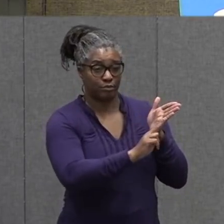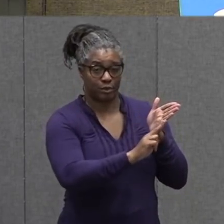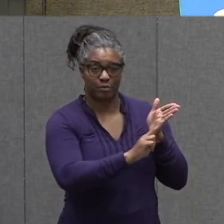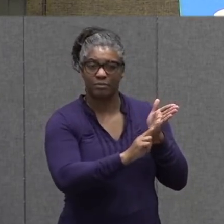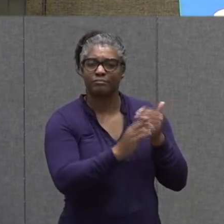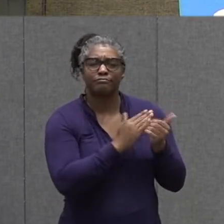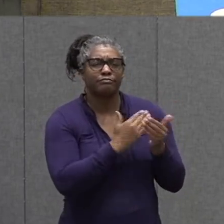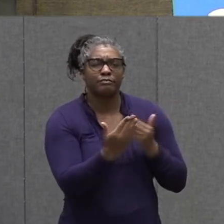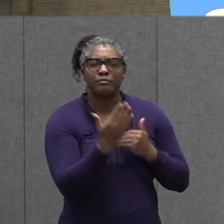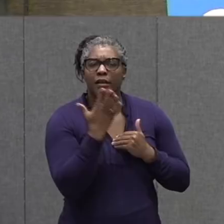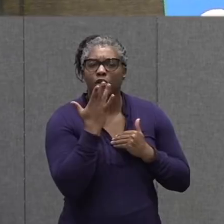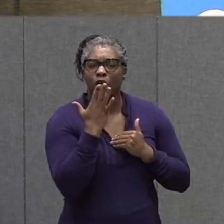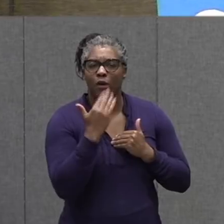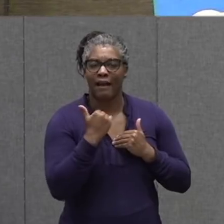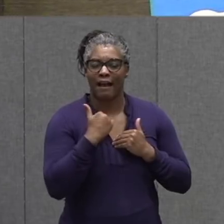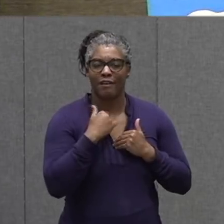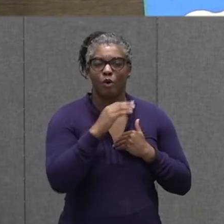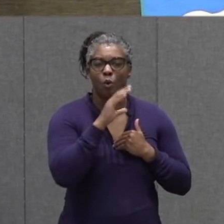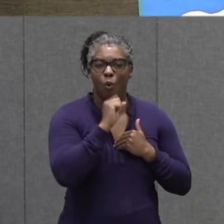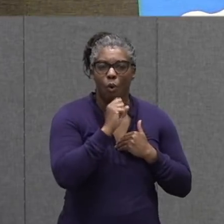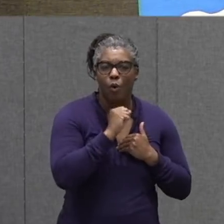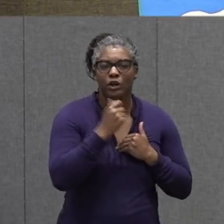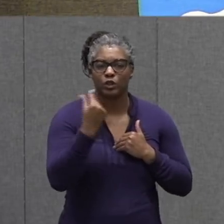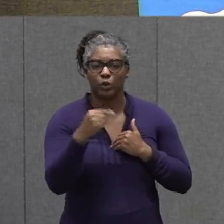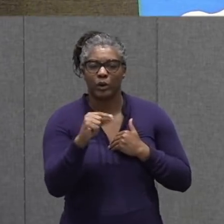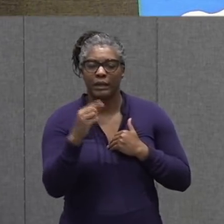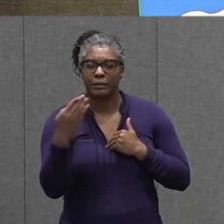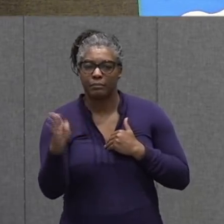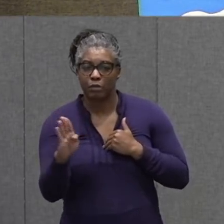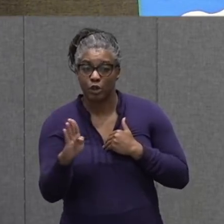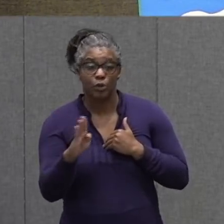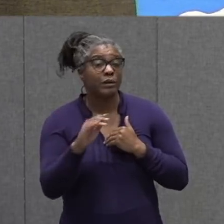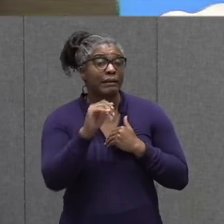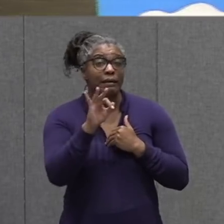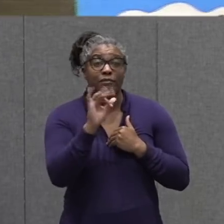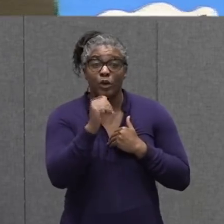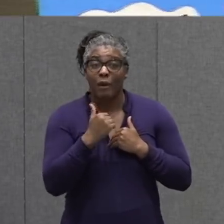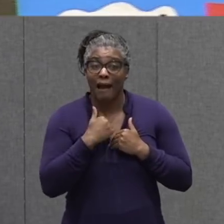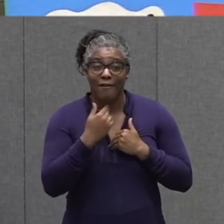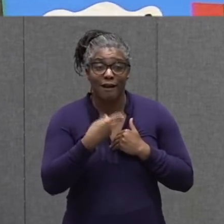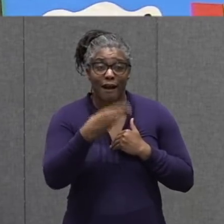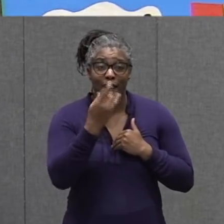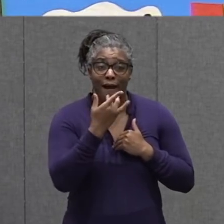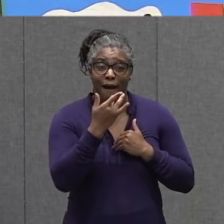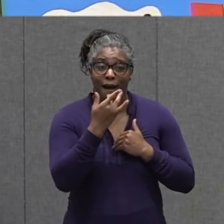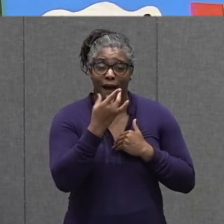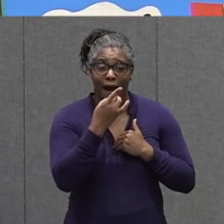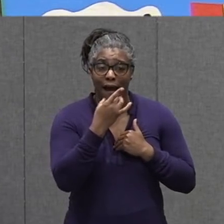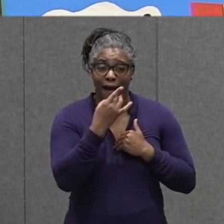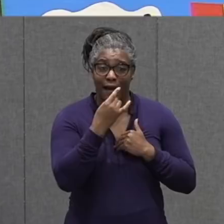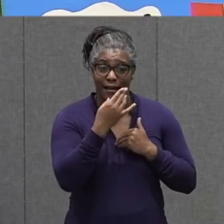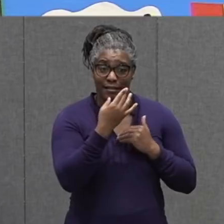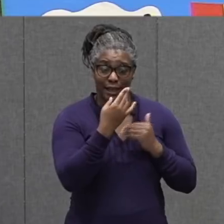And if you don't have that you can have a pen or a pencil. So that all works. And if you don't have the sheet in front of you